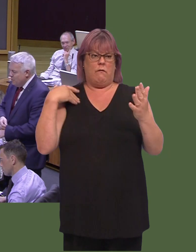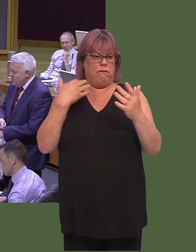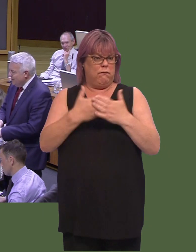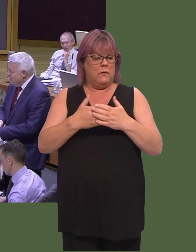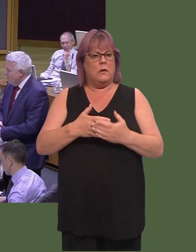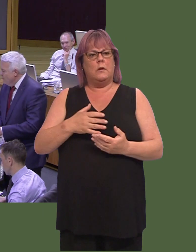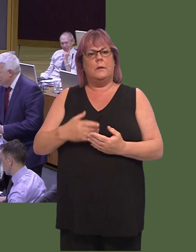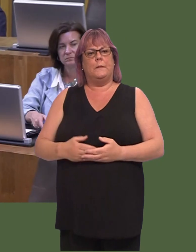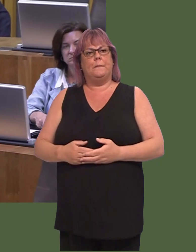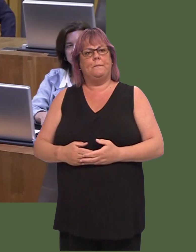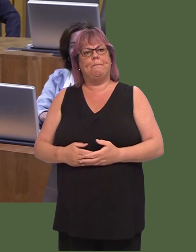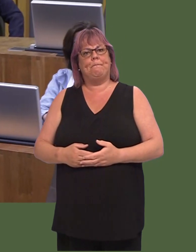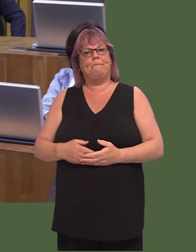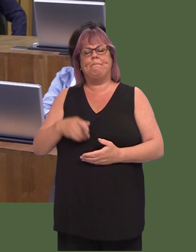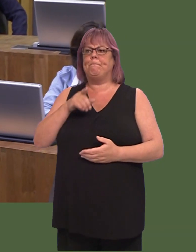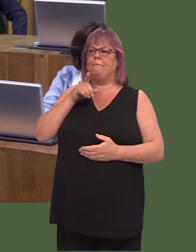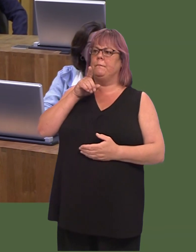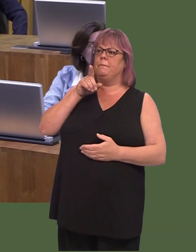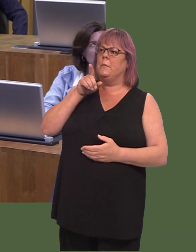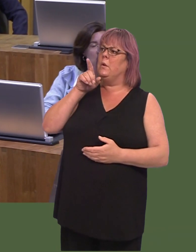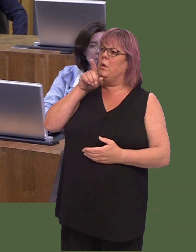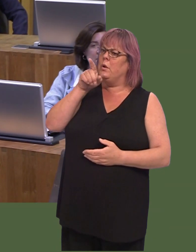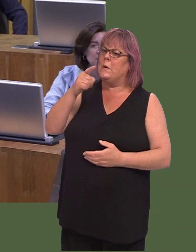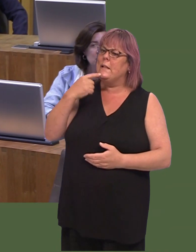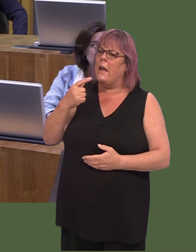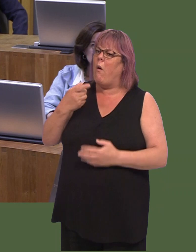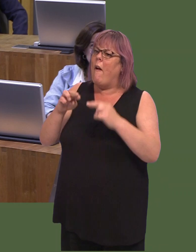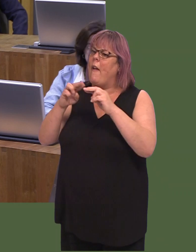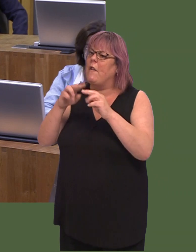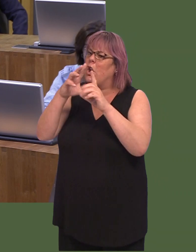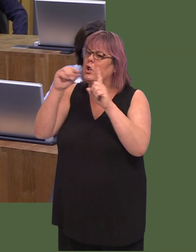It is perfectly proper for us to point out what heóhis partyówould do if they were